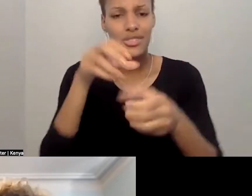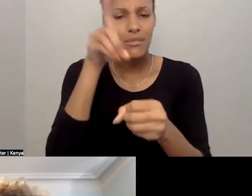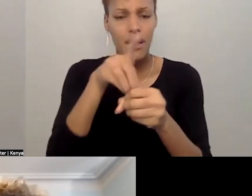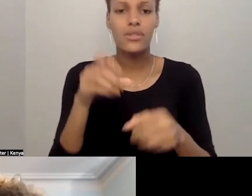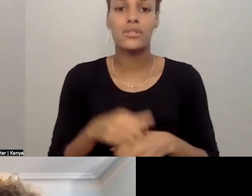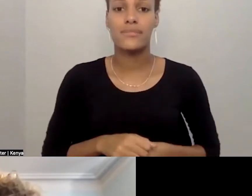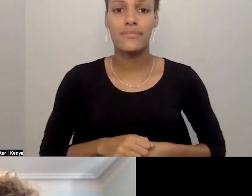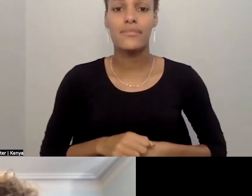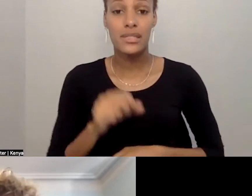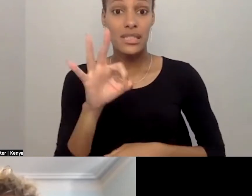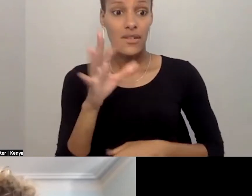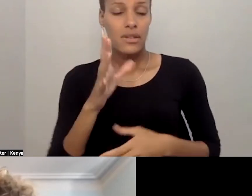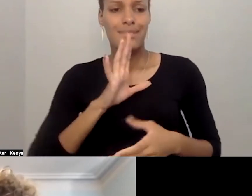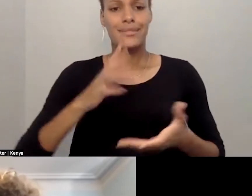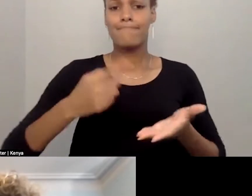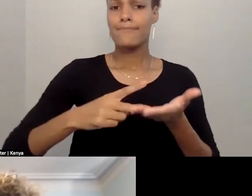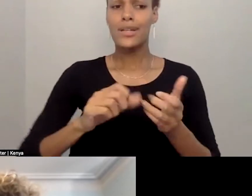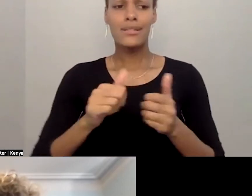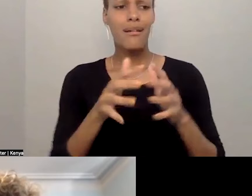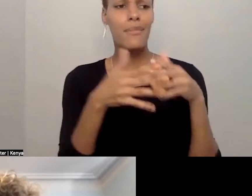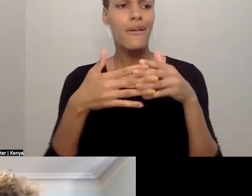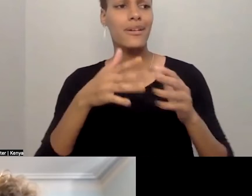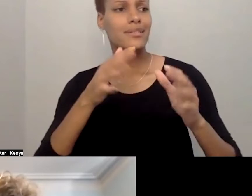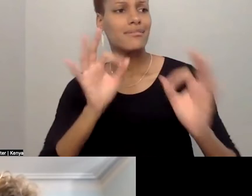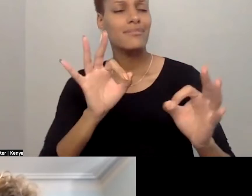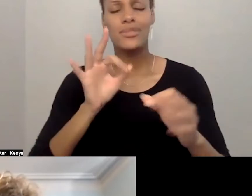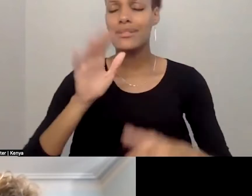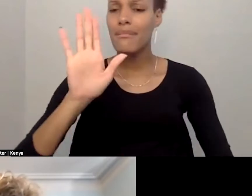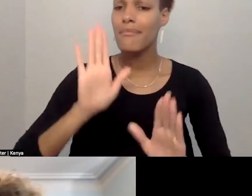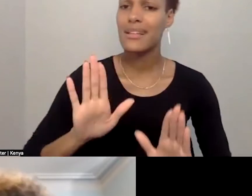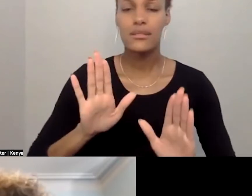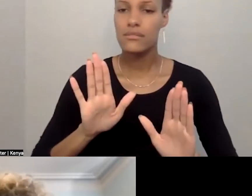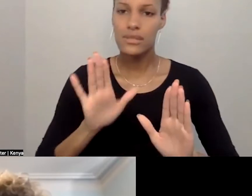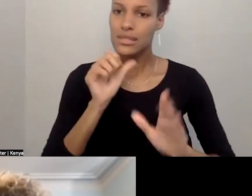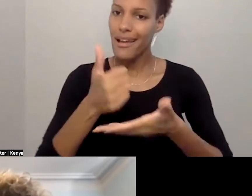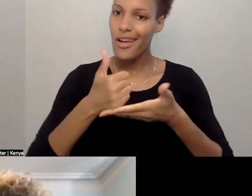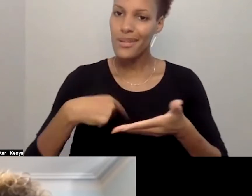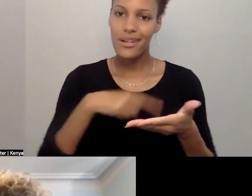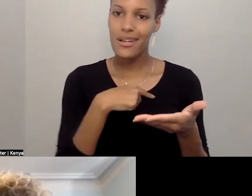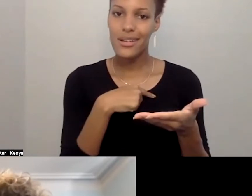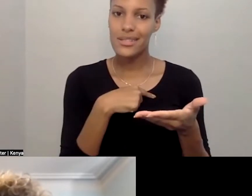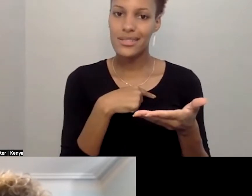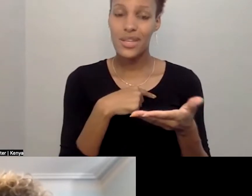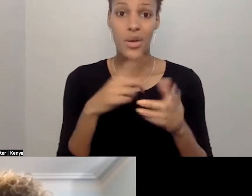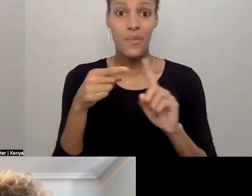how great we are all the time, that's not going to help us, when the democracy is falling apart.